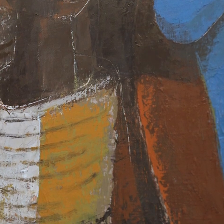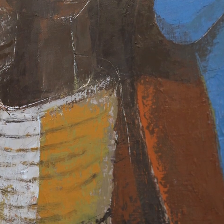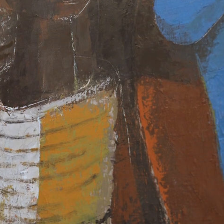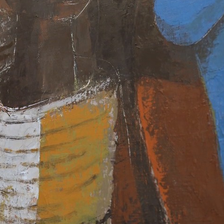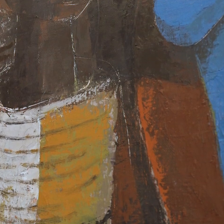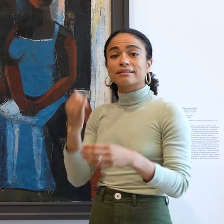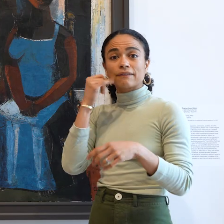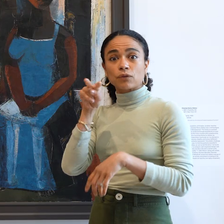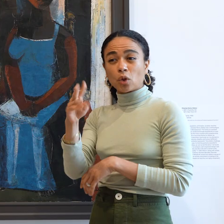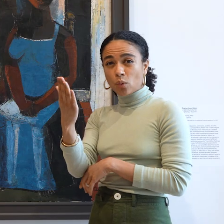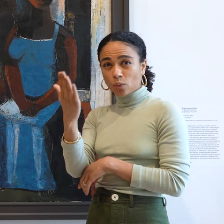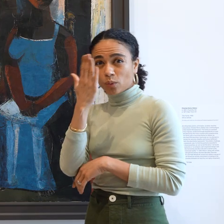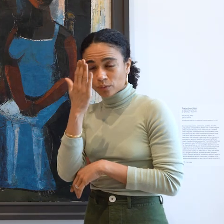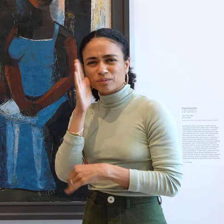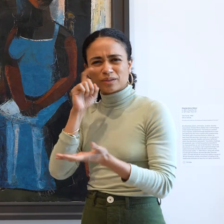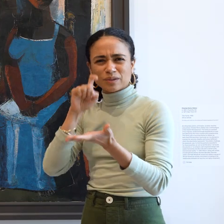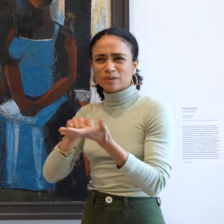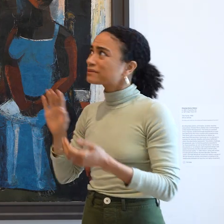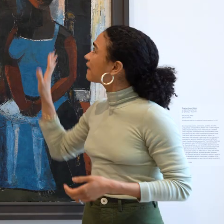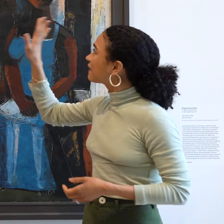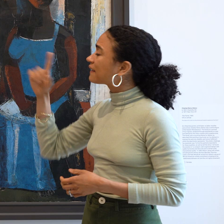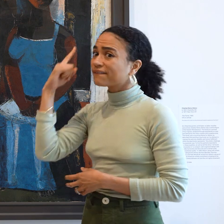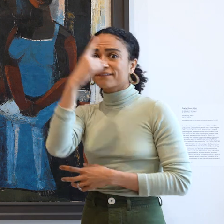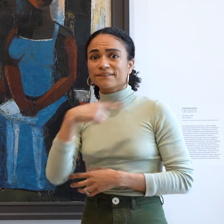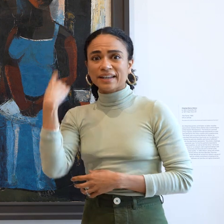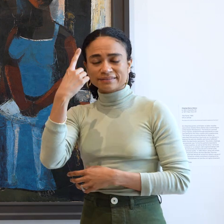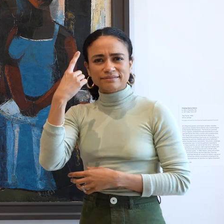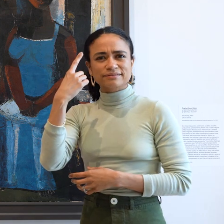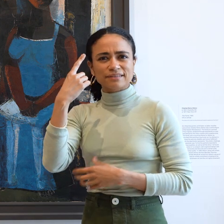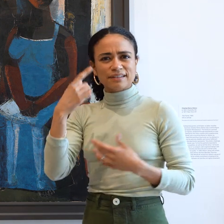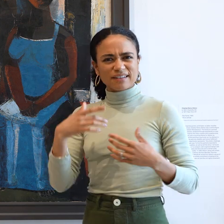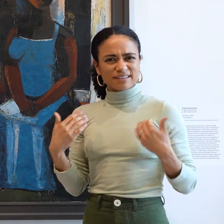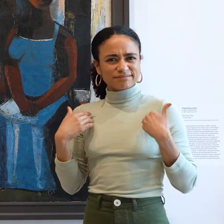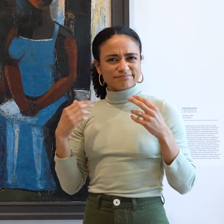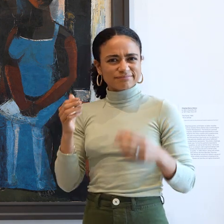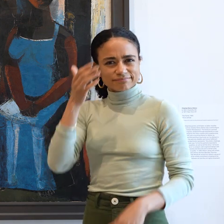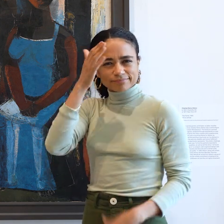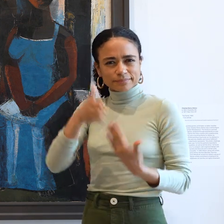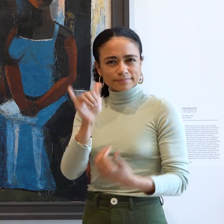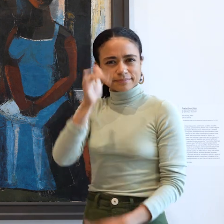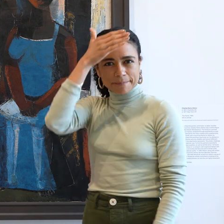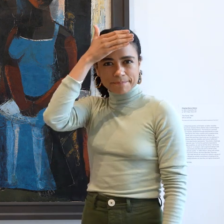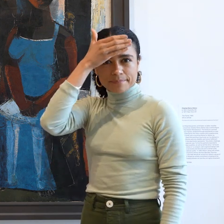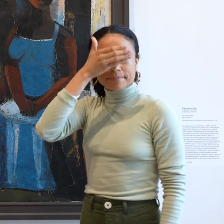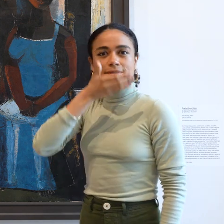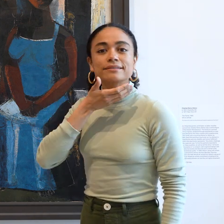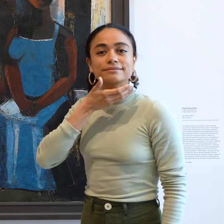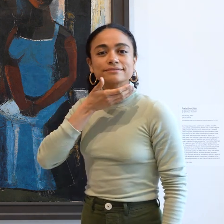You can also see that all of their faces have a mask-like quality.